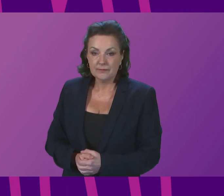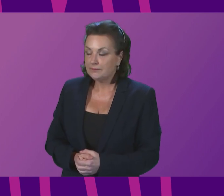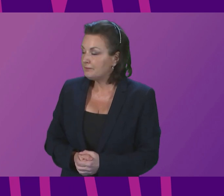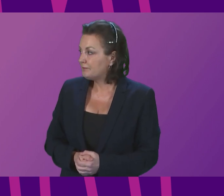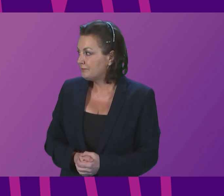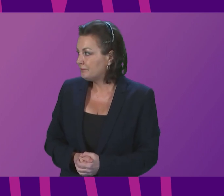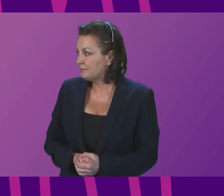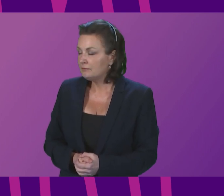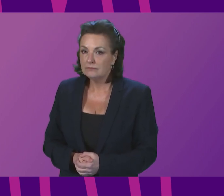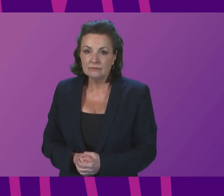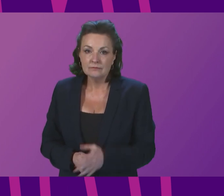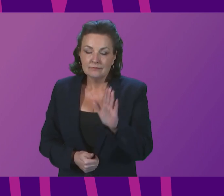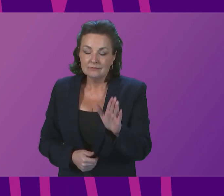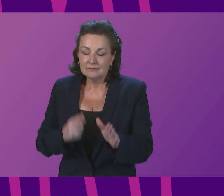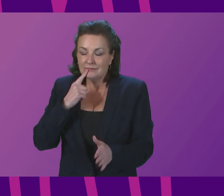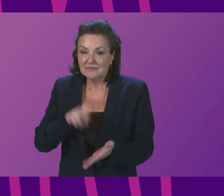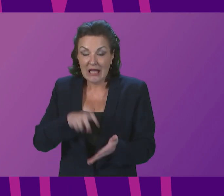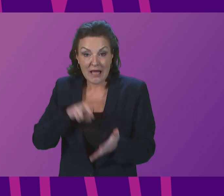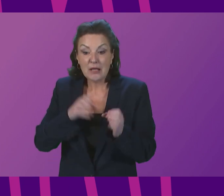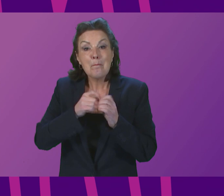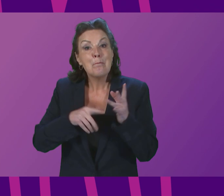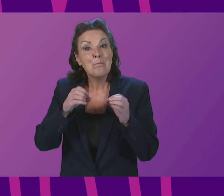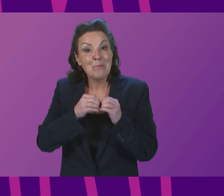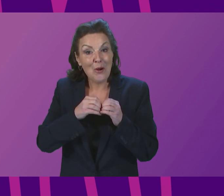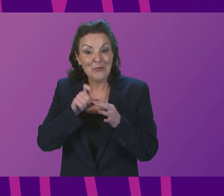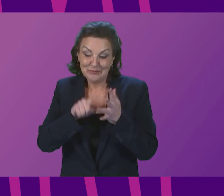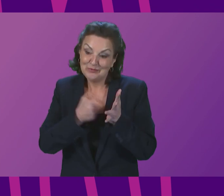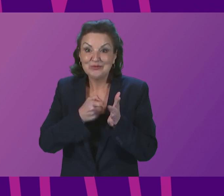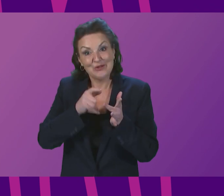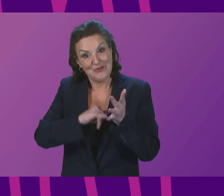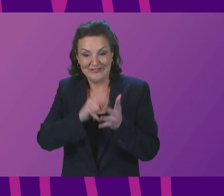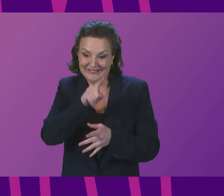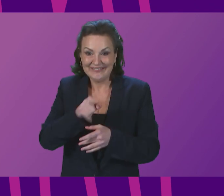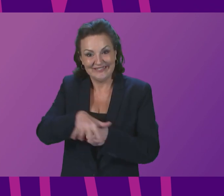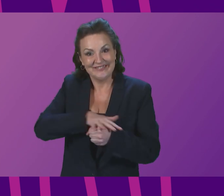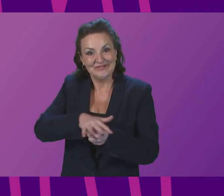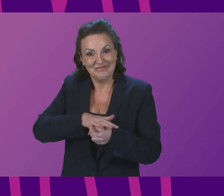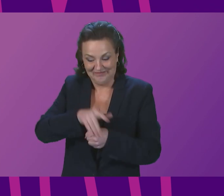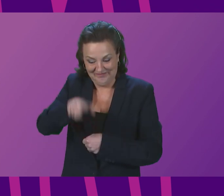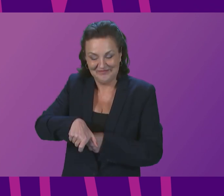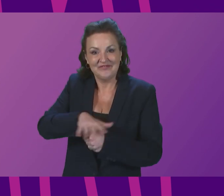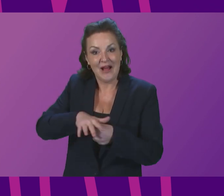I am relieved and pleased to hear that Bob Doris’s constituent’s family have made it safely to Glasgow. I know that they will receive a warm welcome here.